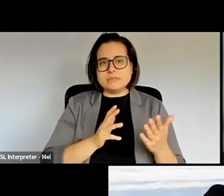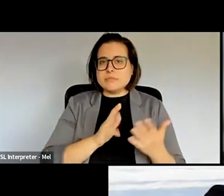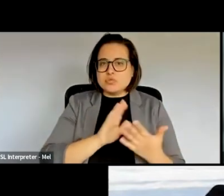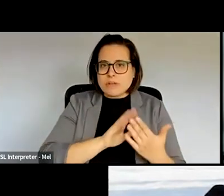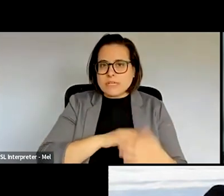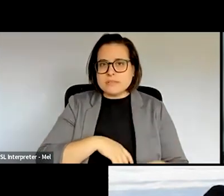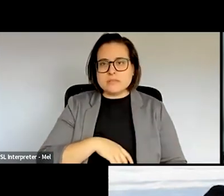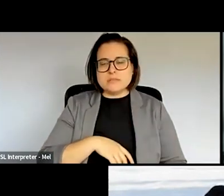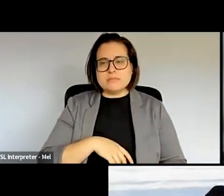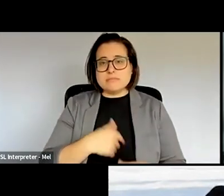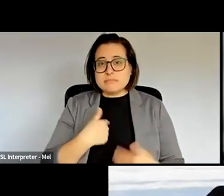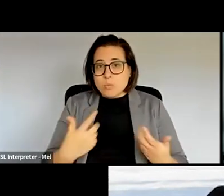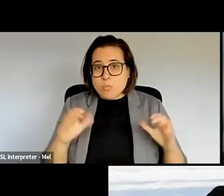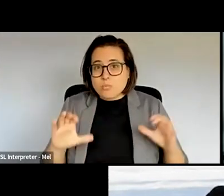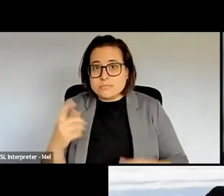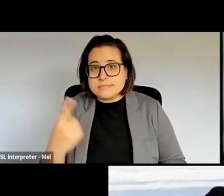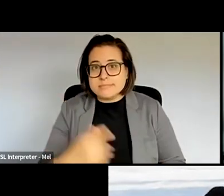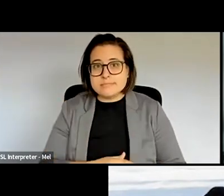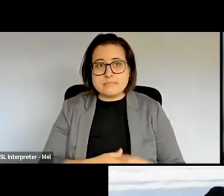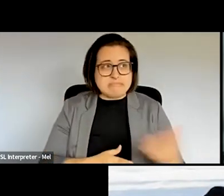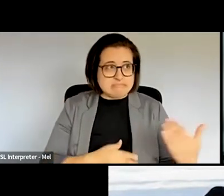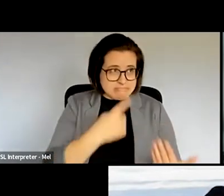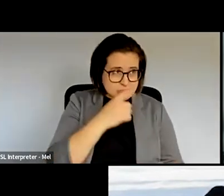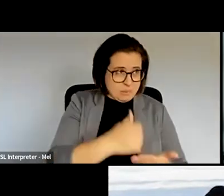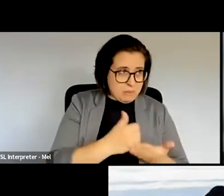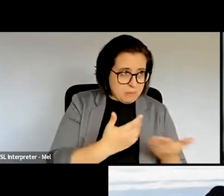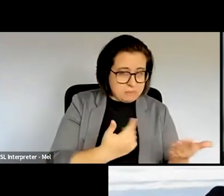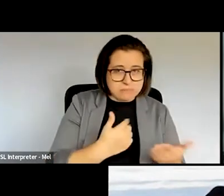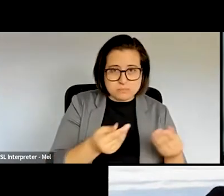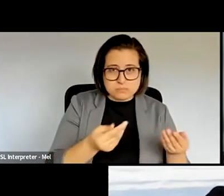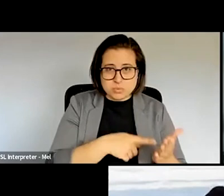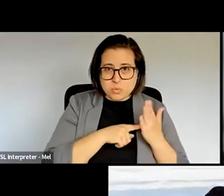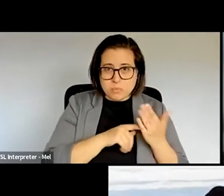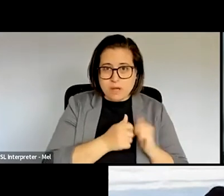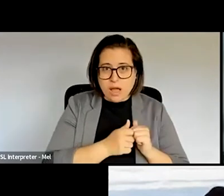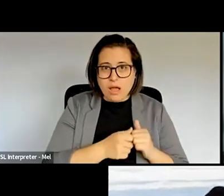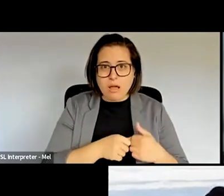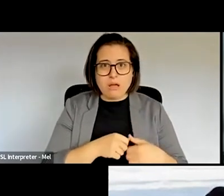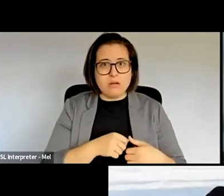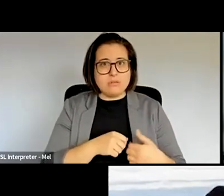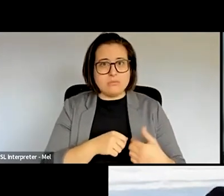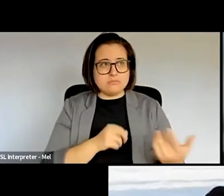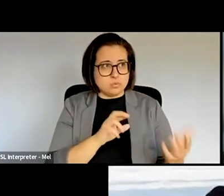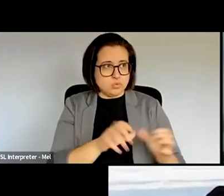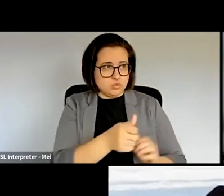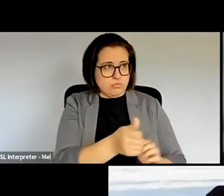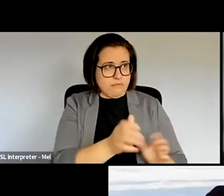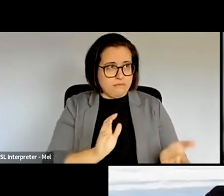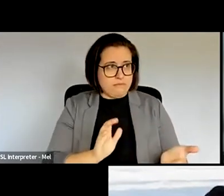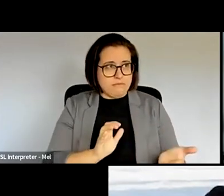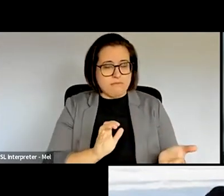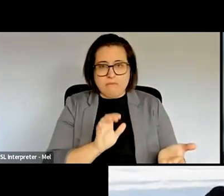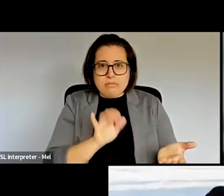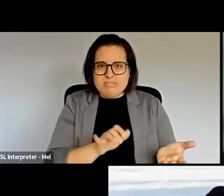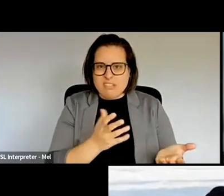something, can the system help me do it show me how to do it or to do it on its own. Meredith,